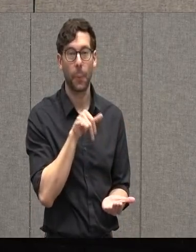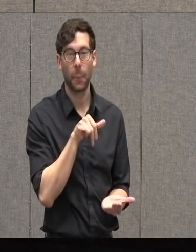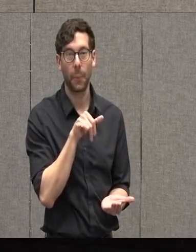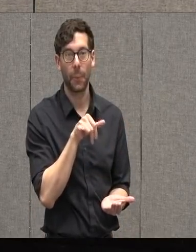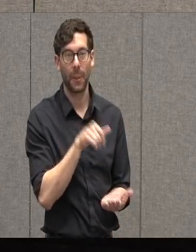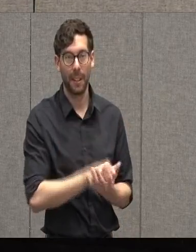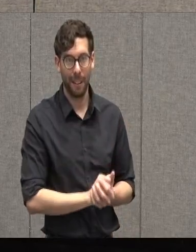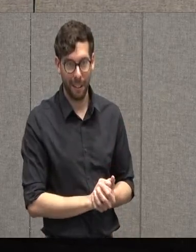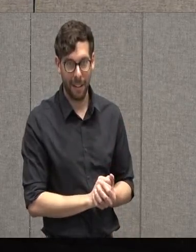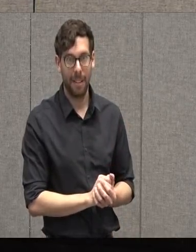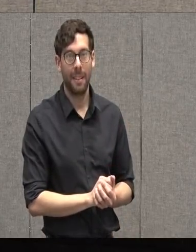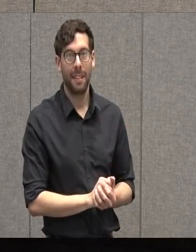I have eight